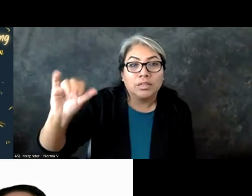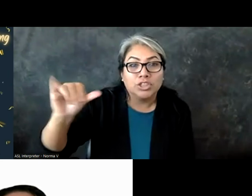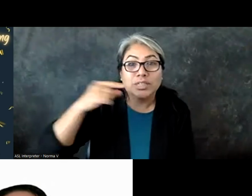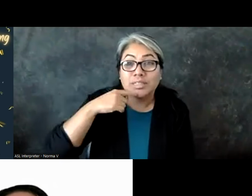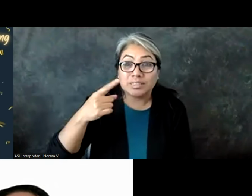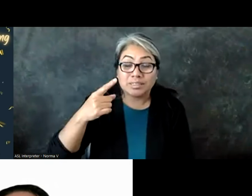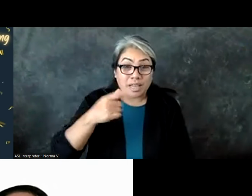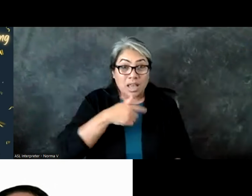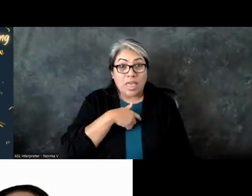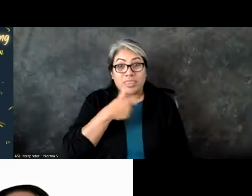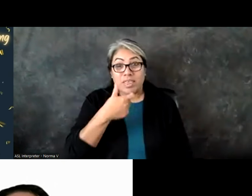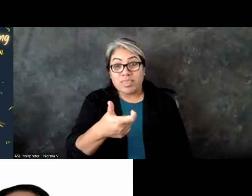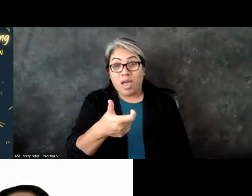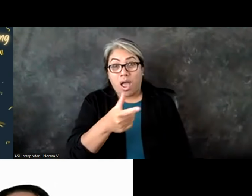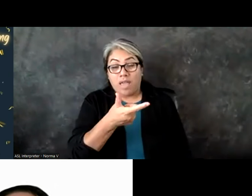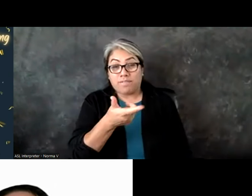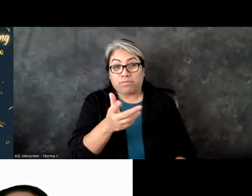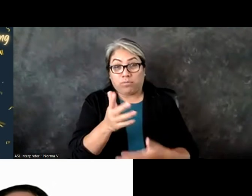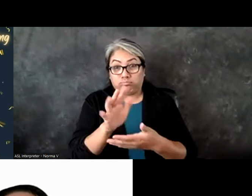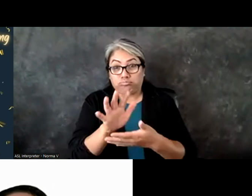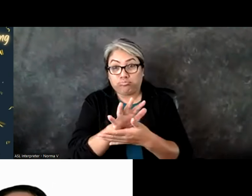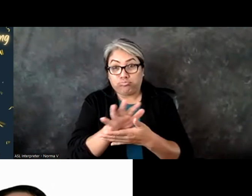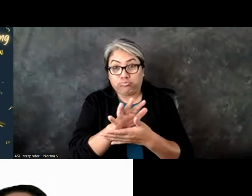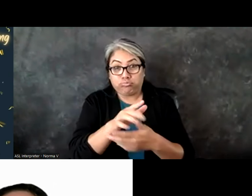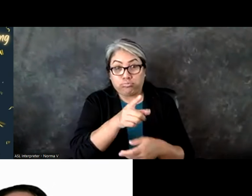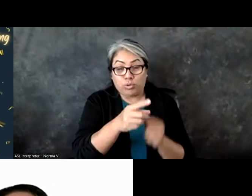So also in the chat ginny says is the live stream from today